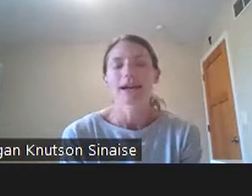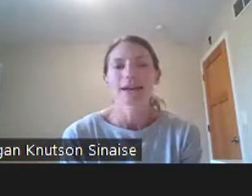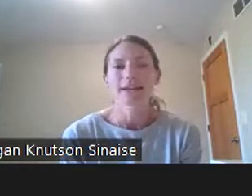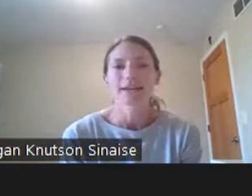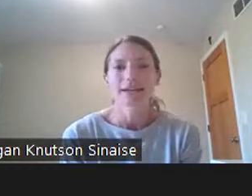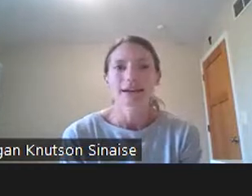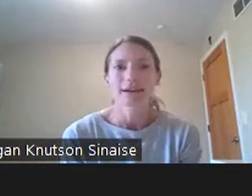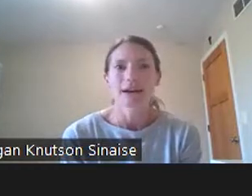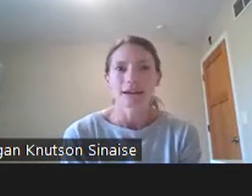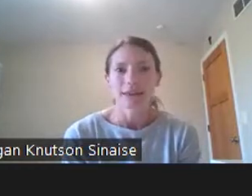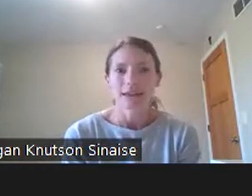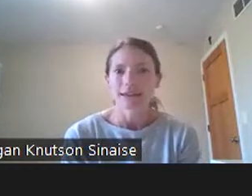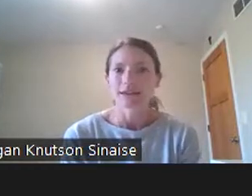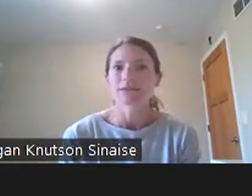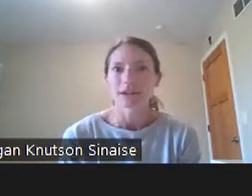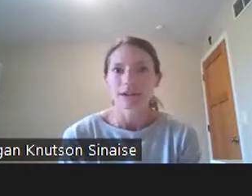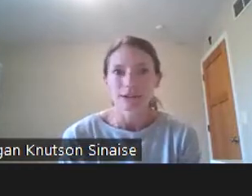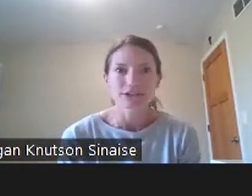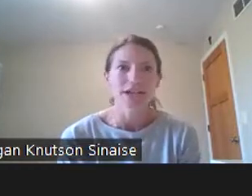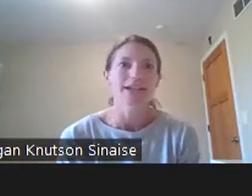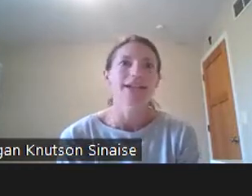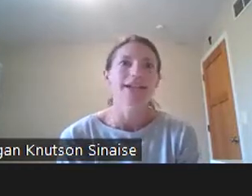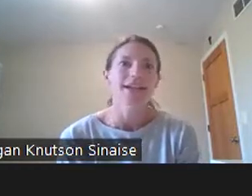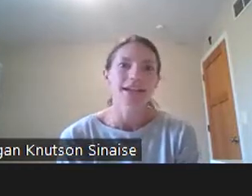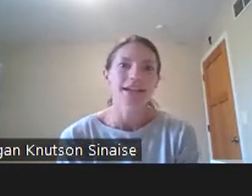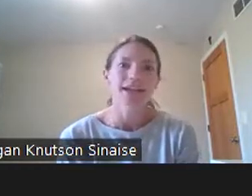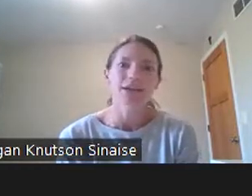I think the regular checking in and we